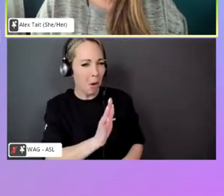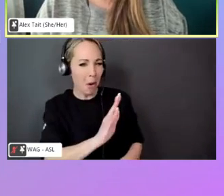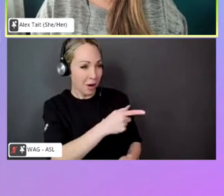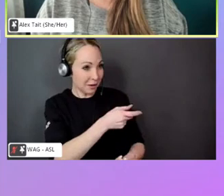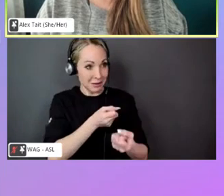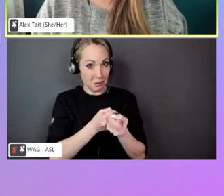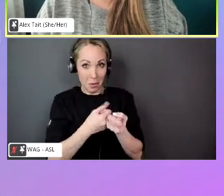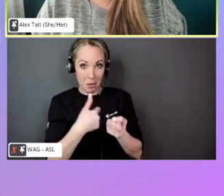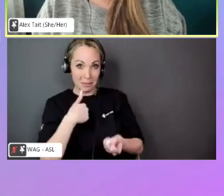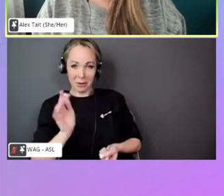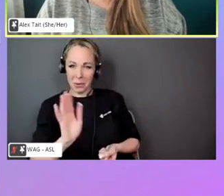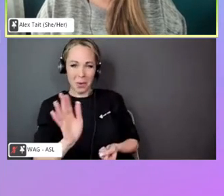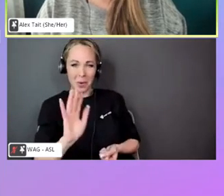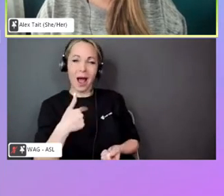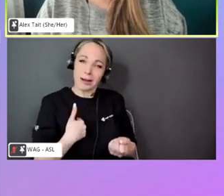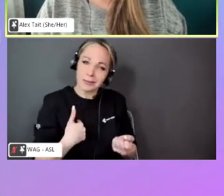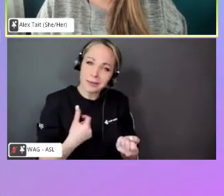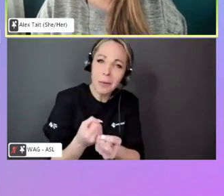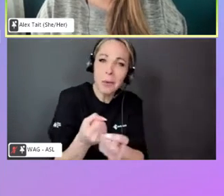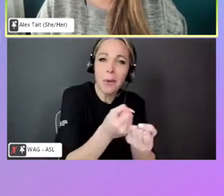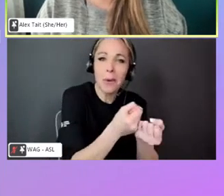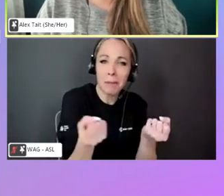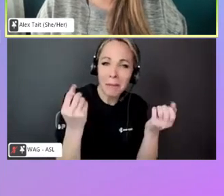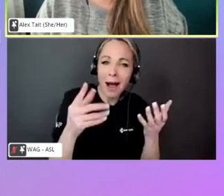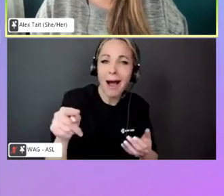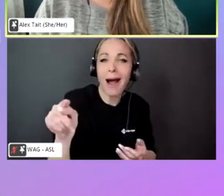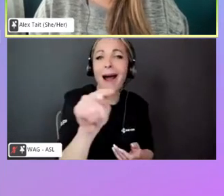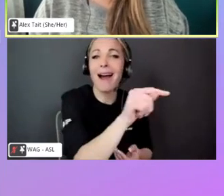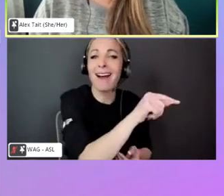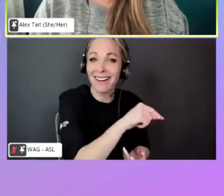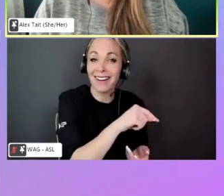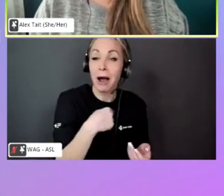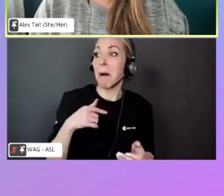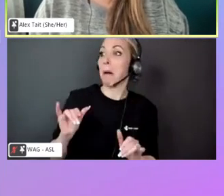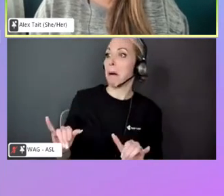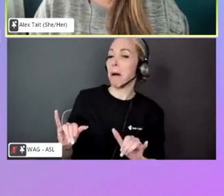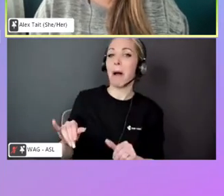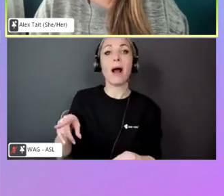12% of respondents said they are the ones who supply support. If you also mentioned working in tech paramedic here